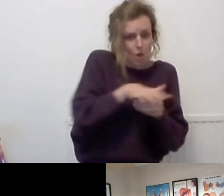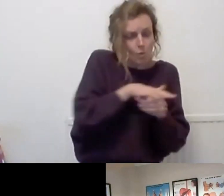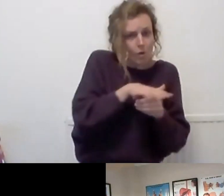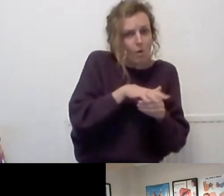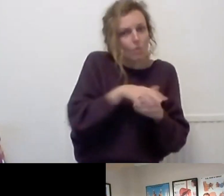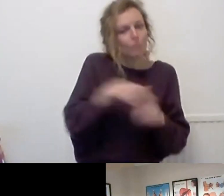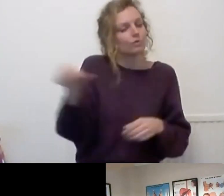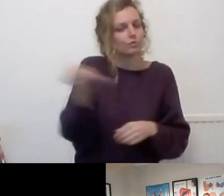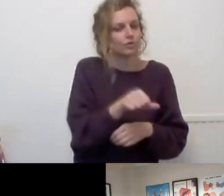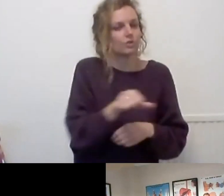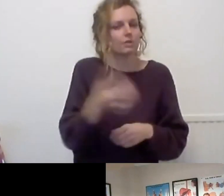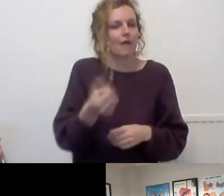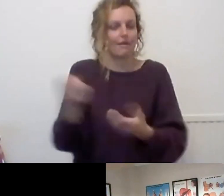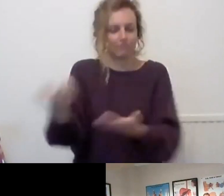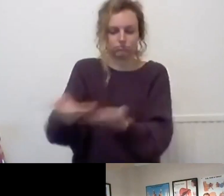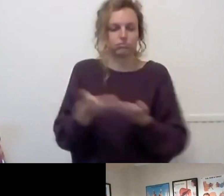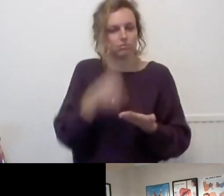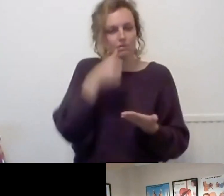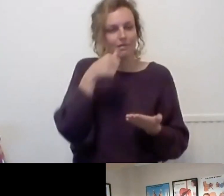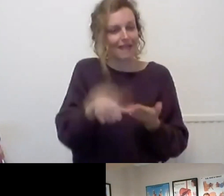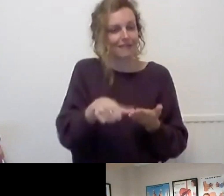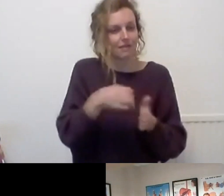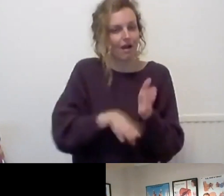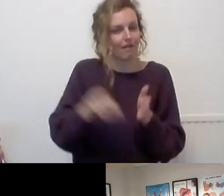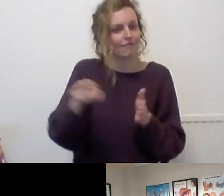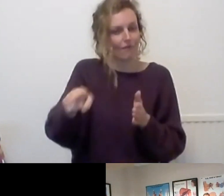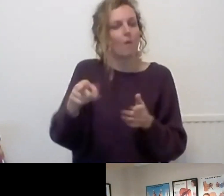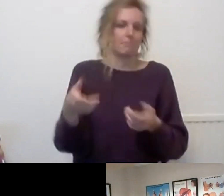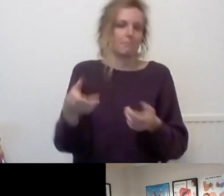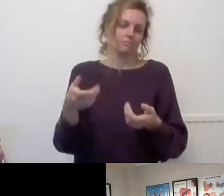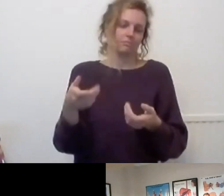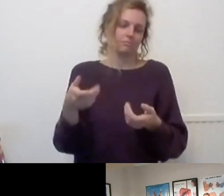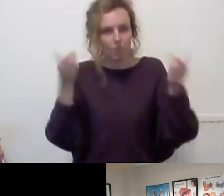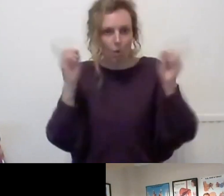but I would encourage everyone to get the vaccine, whether you have an autoimmune condition or not.